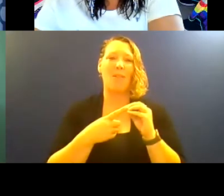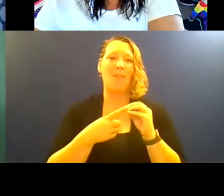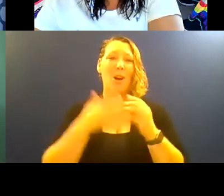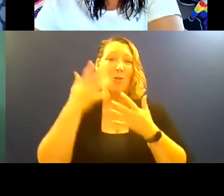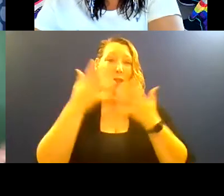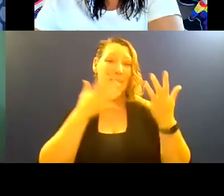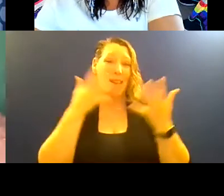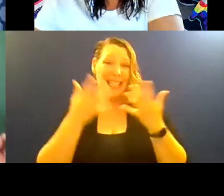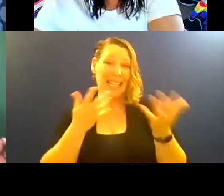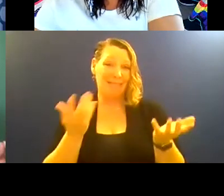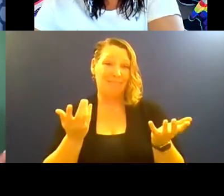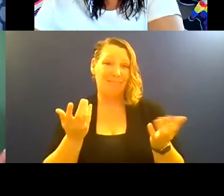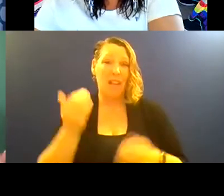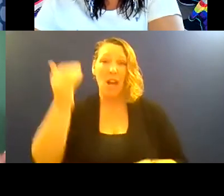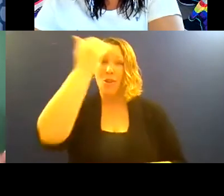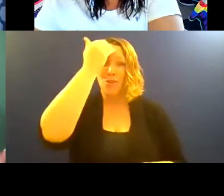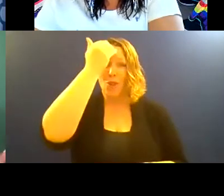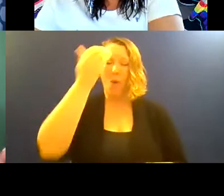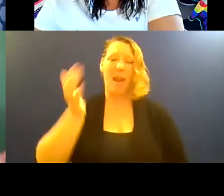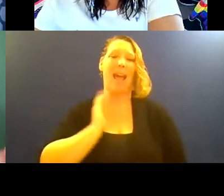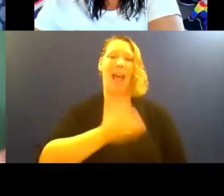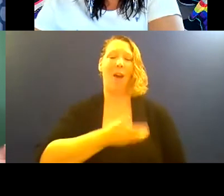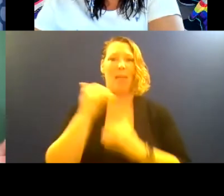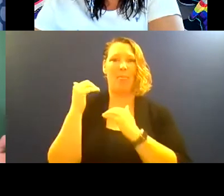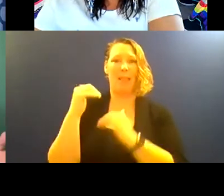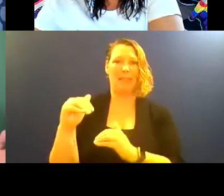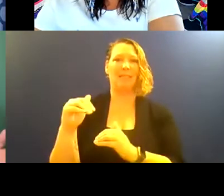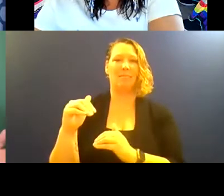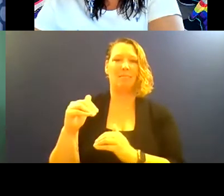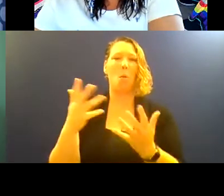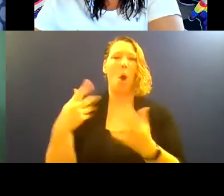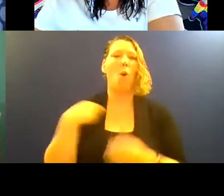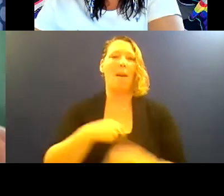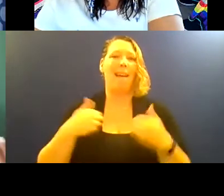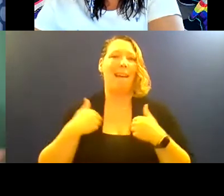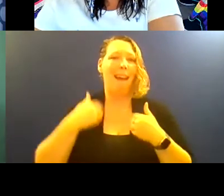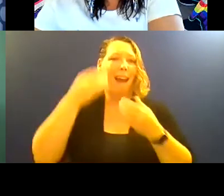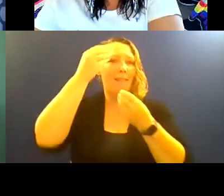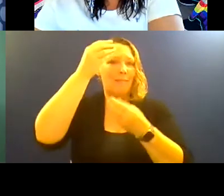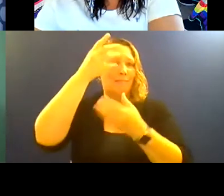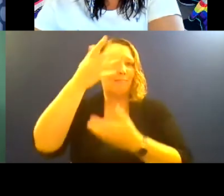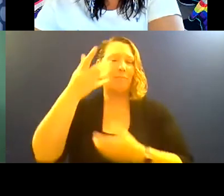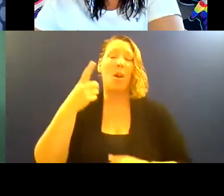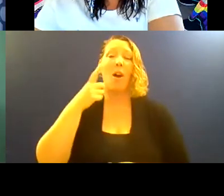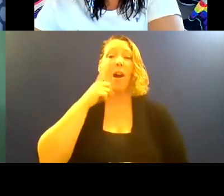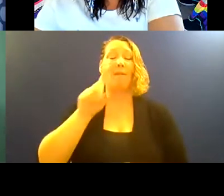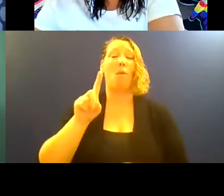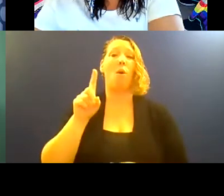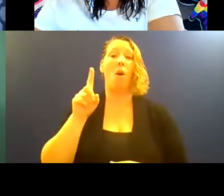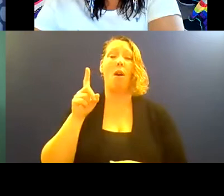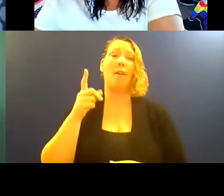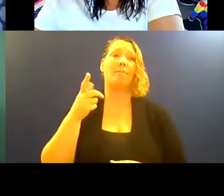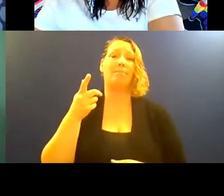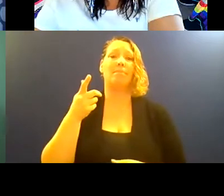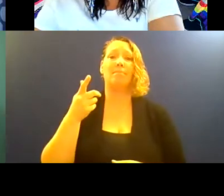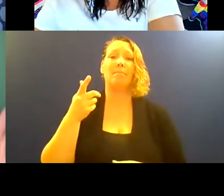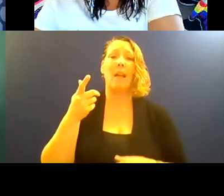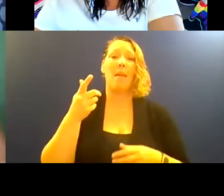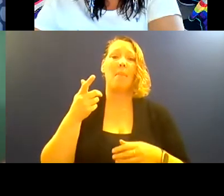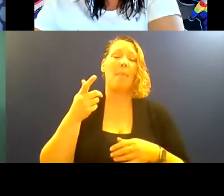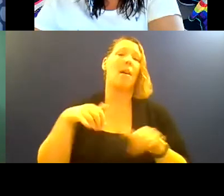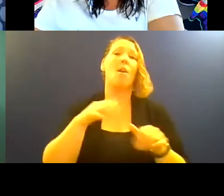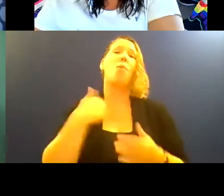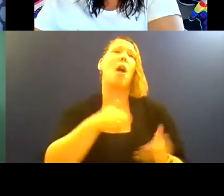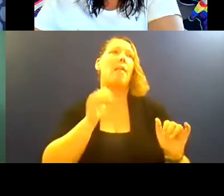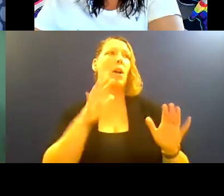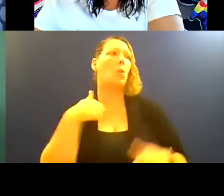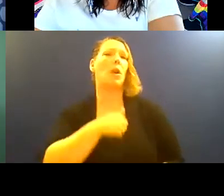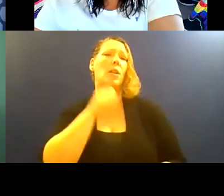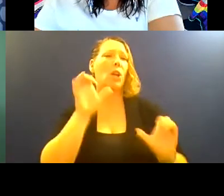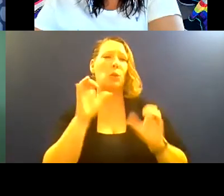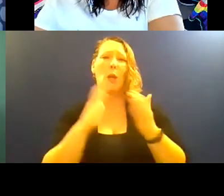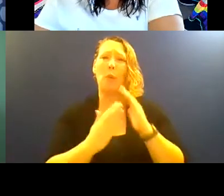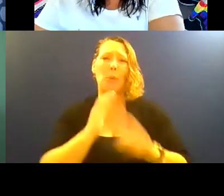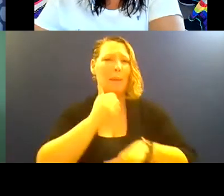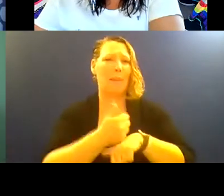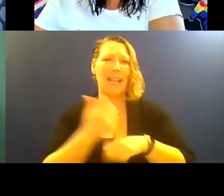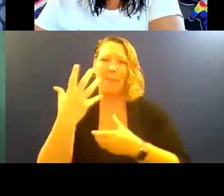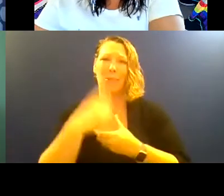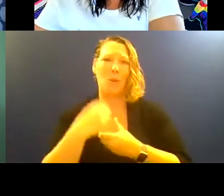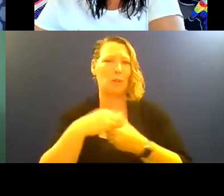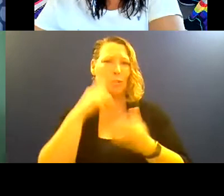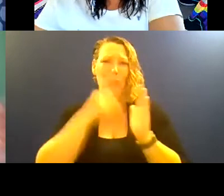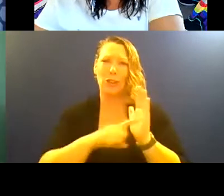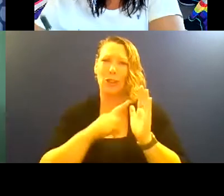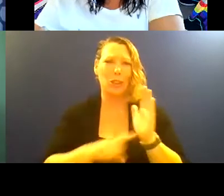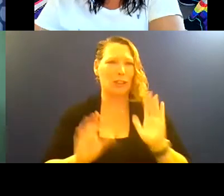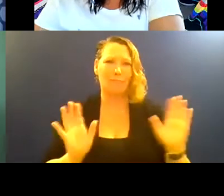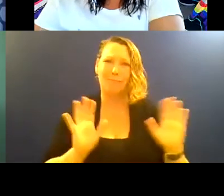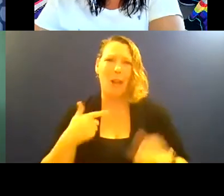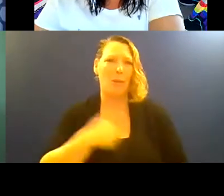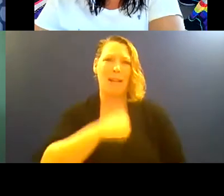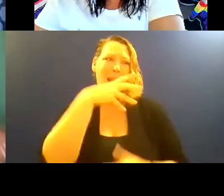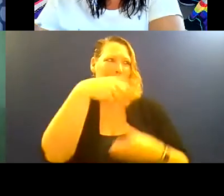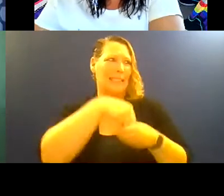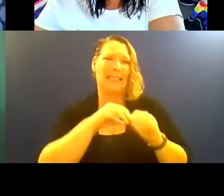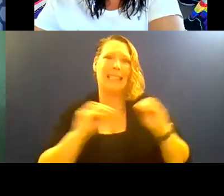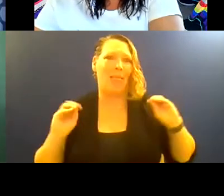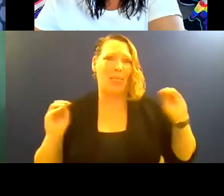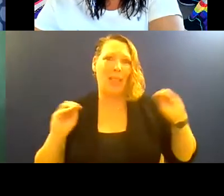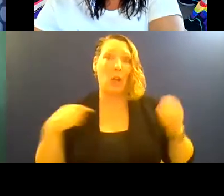I think, humility like knowing what the limits of our knowledge are. You know, and for the, for the modernization work for example, you know, we're like we're not doing no community based participatory research model like we're not participating in anything,